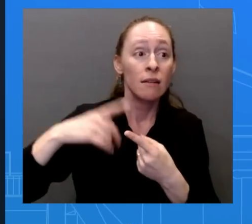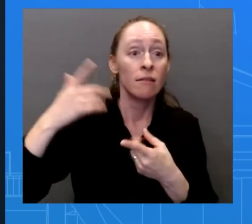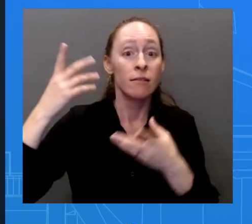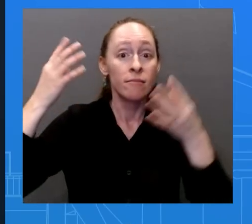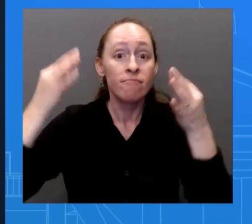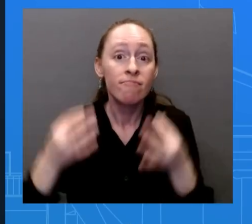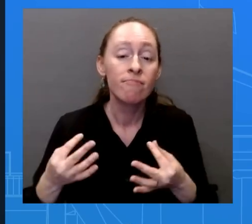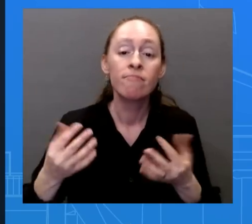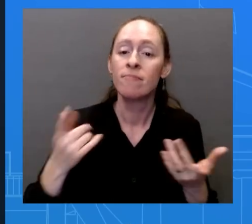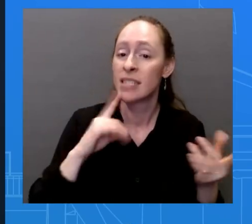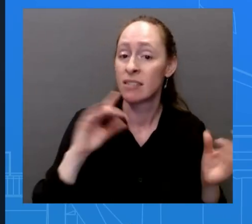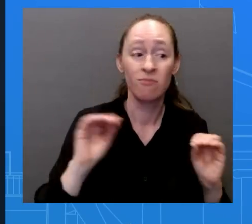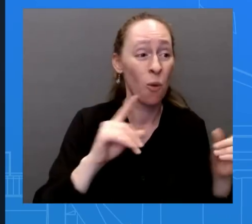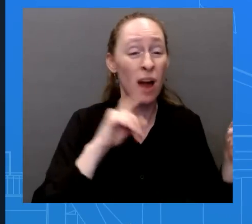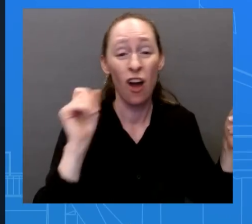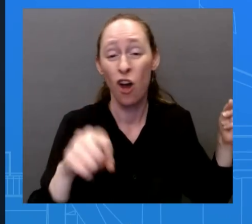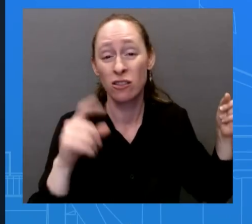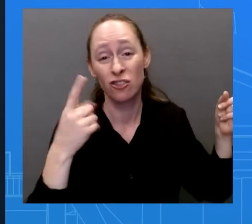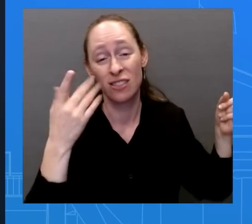Again, this is his war that he has started.